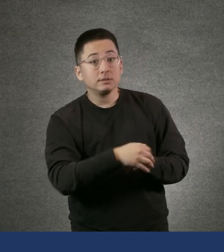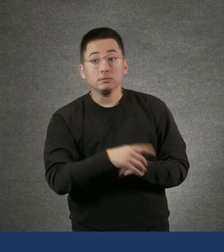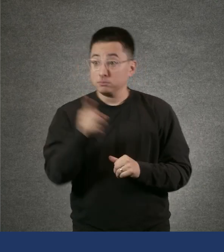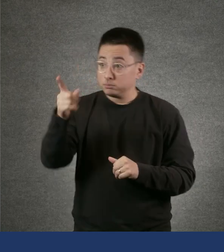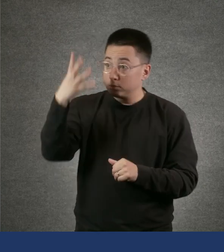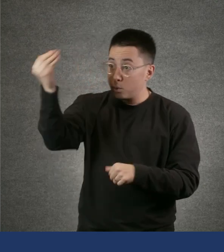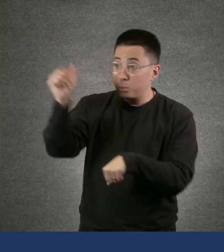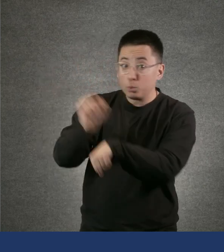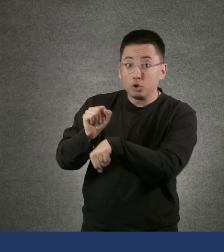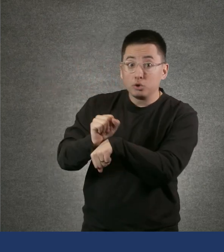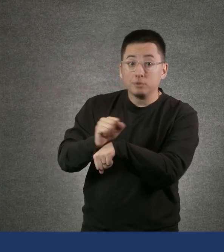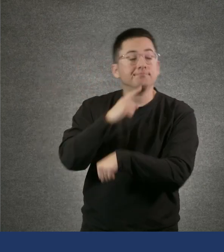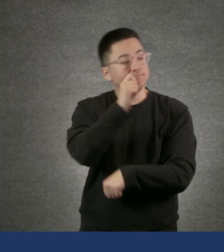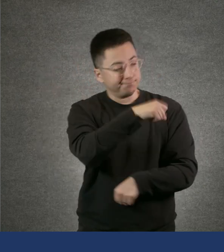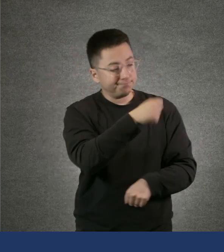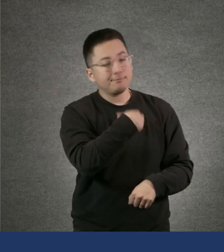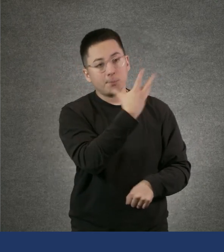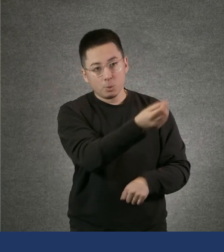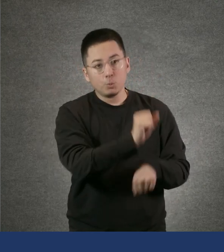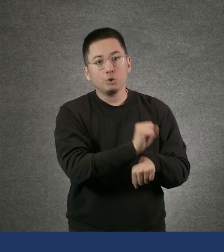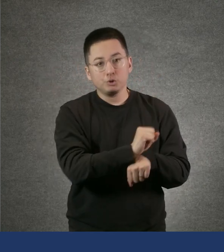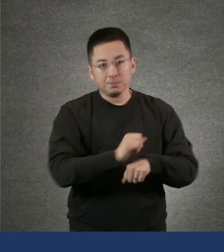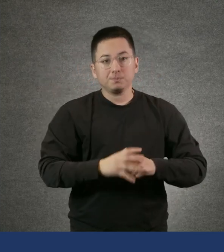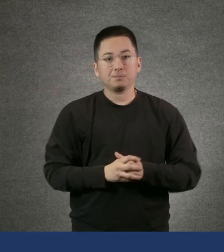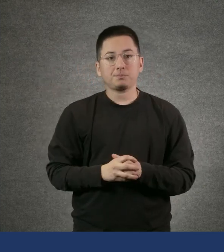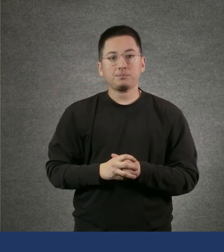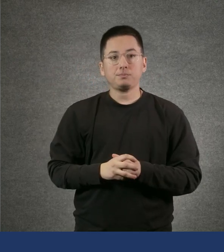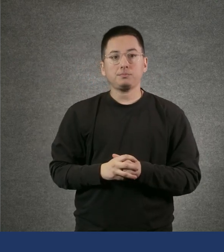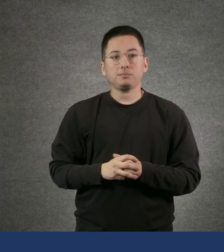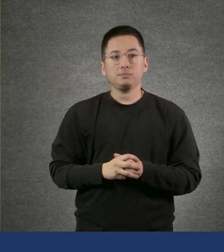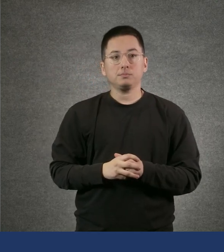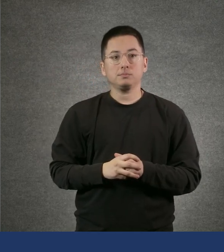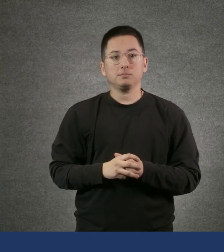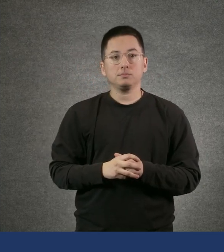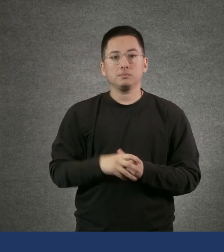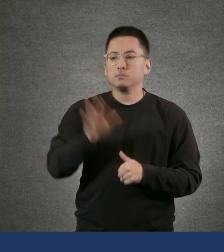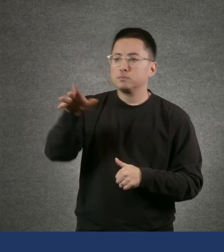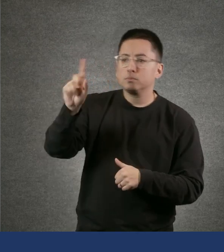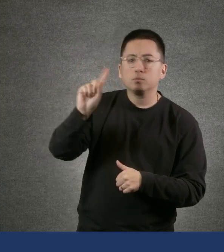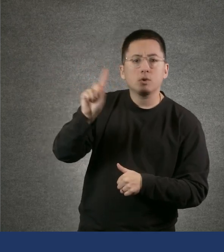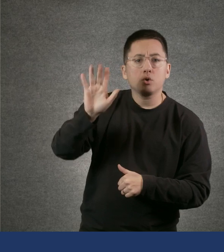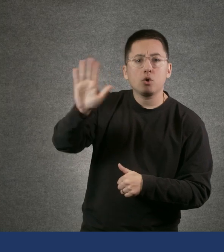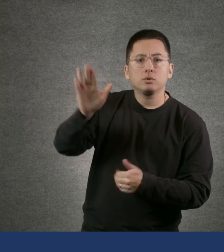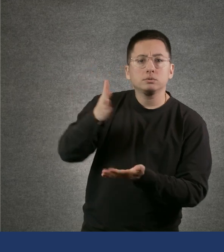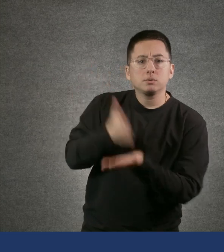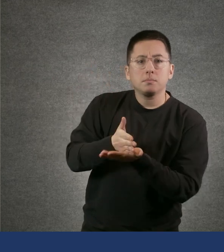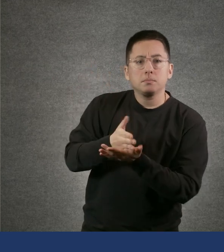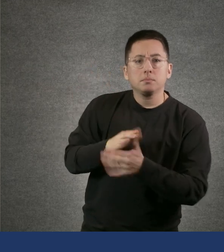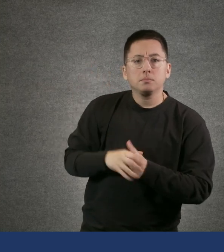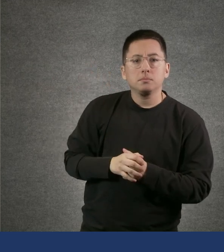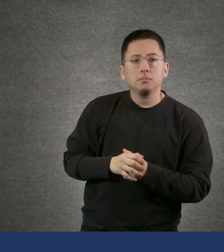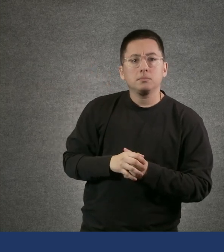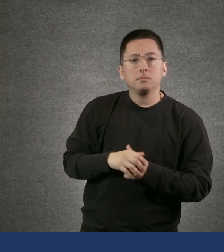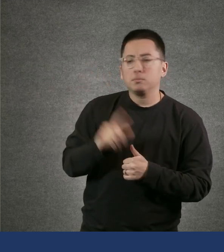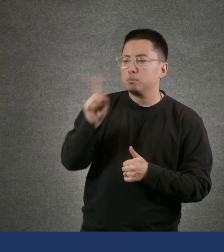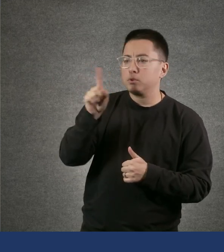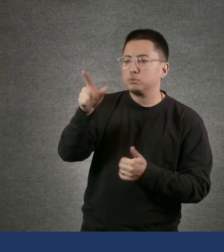Hello, Kayleen.. Hi-- Hey, how are you guys today? Are you off to work? Yes, I am, So where do you stop?